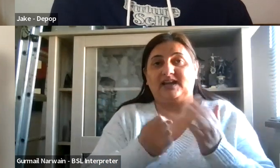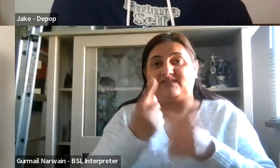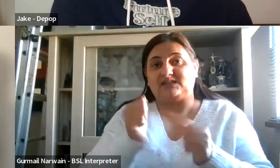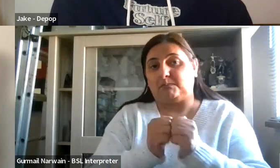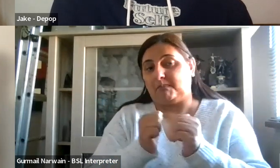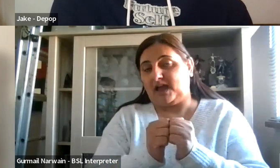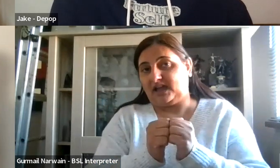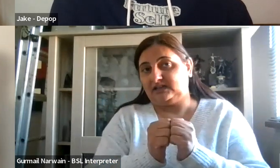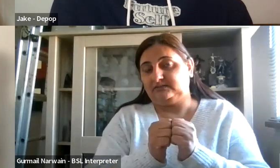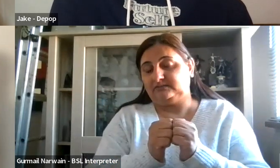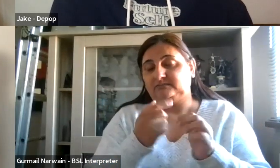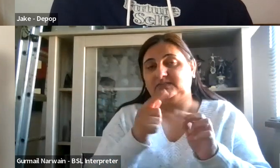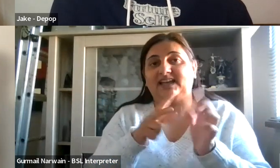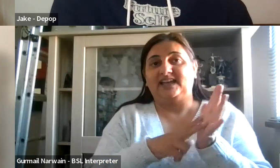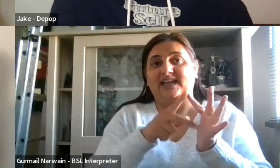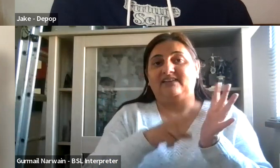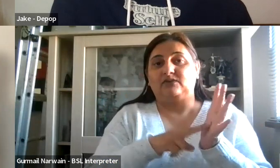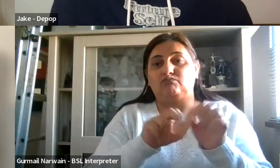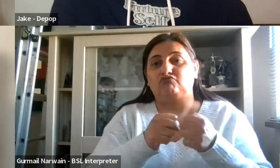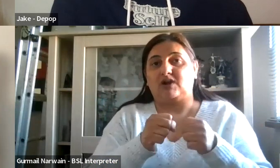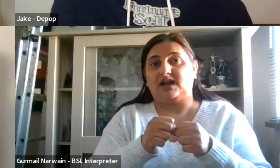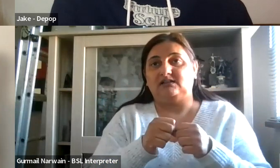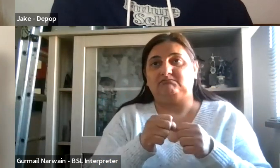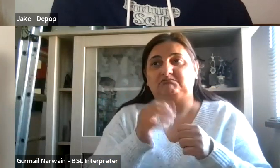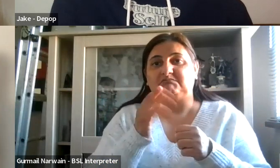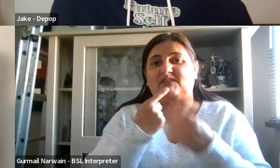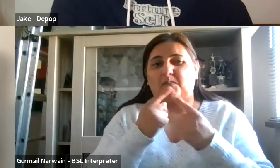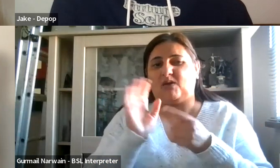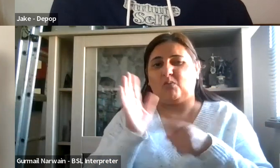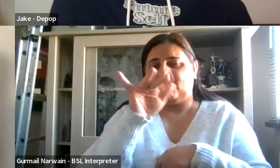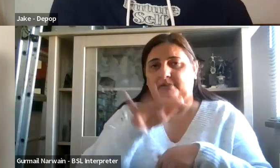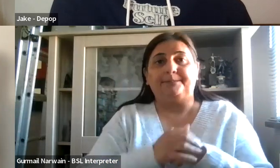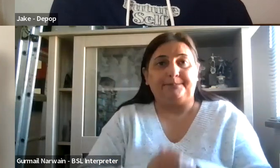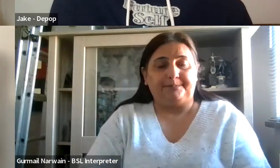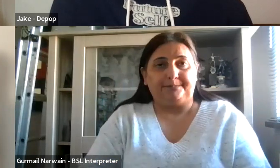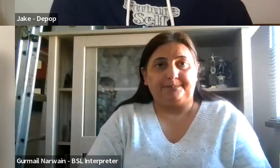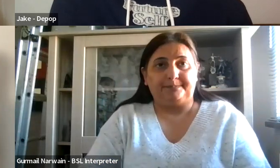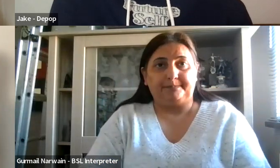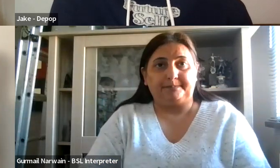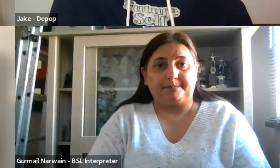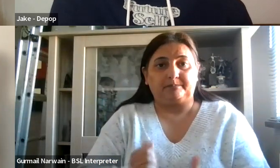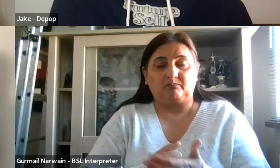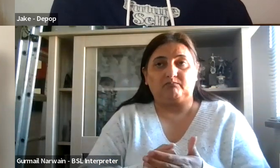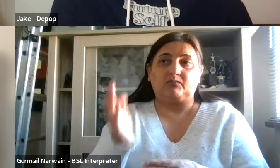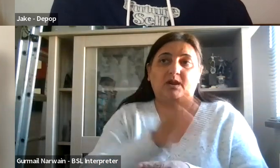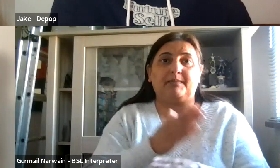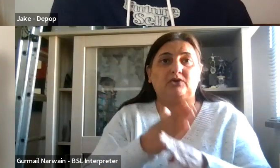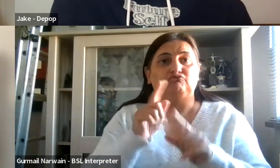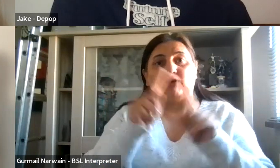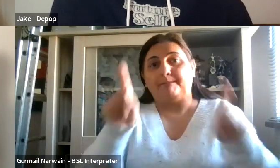And always come back to the job board whenever you are looking for the new So check out the events. Page on the on even break for all of that, all of that information, and and always come back to the to the job board whenever you're looking for that that